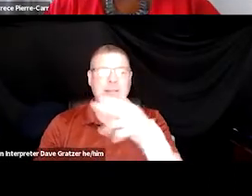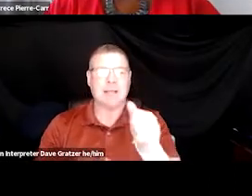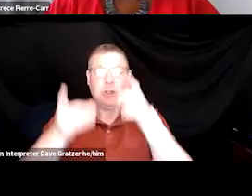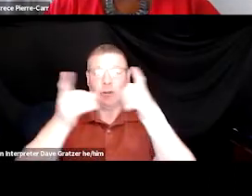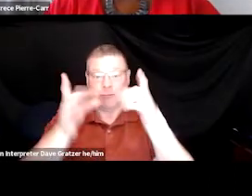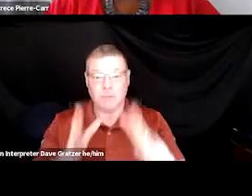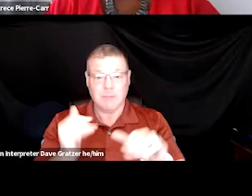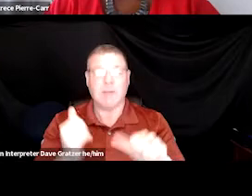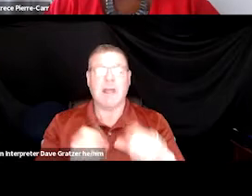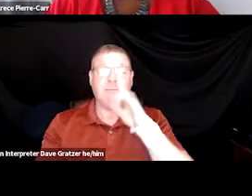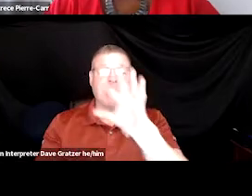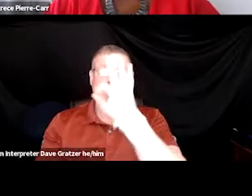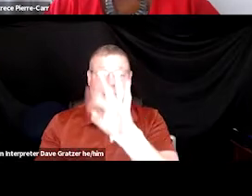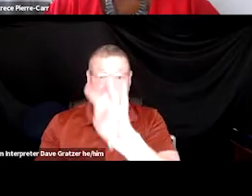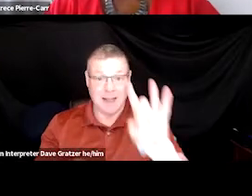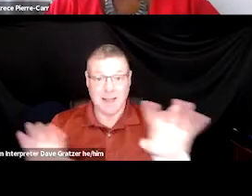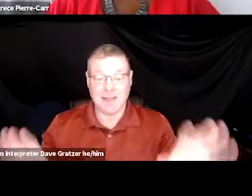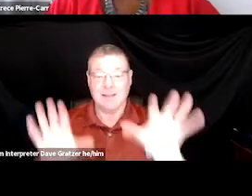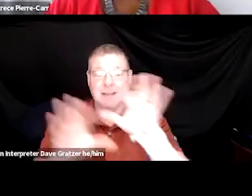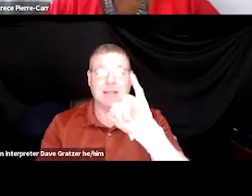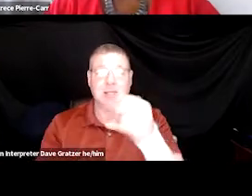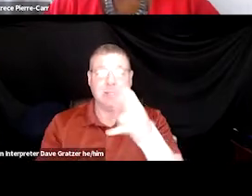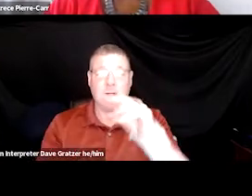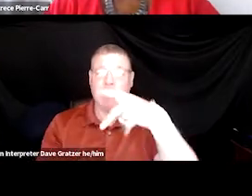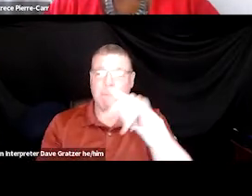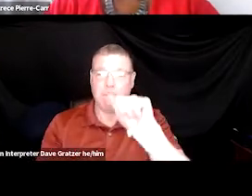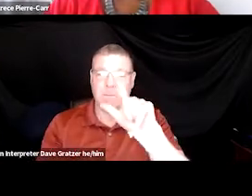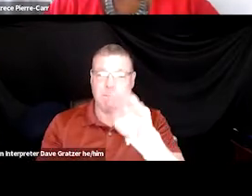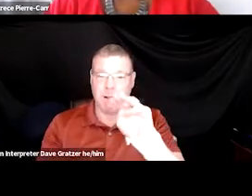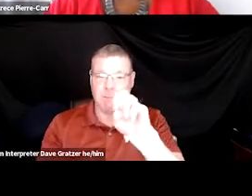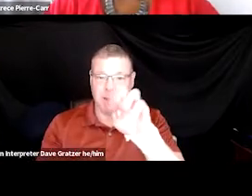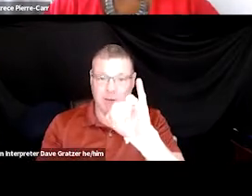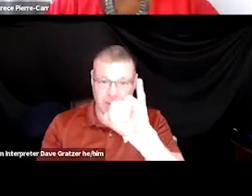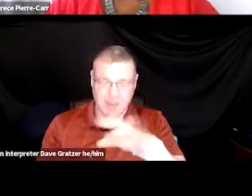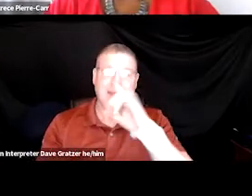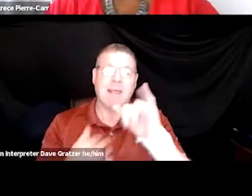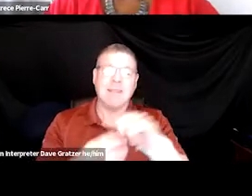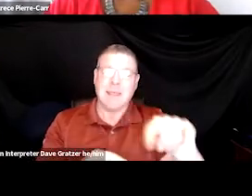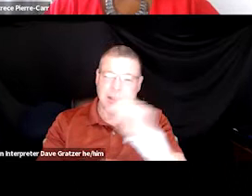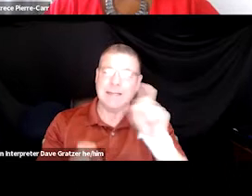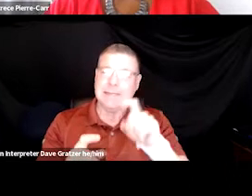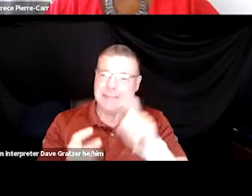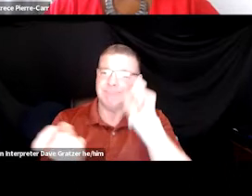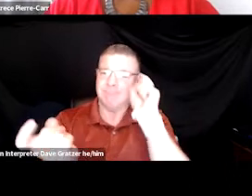of the 988 effort Dr. John Palmieri reviewed the system in need of transformation.